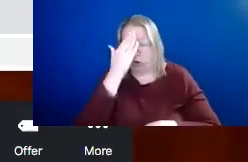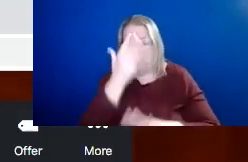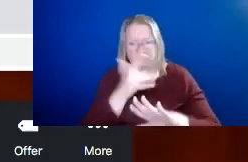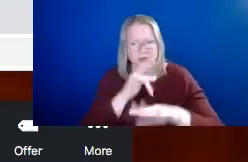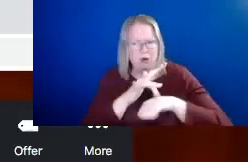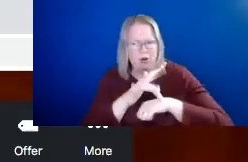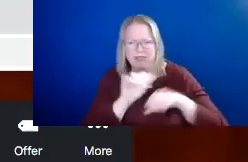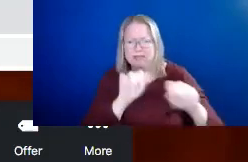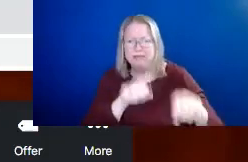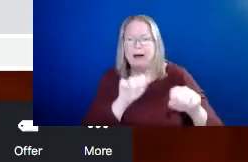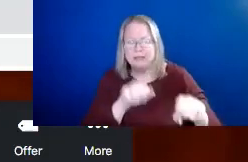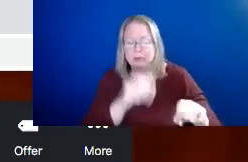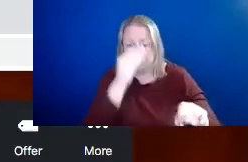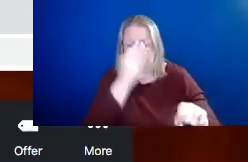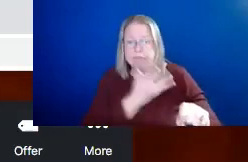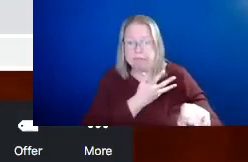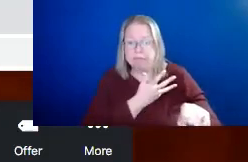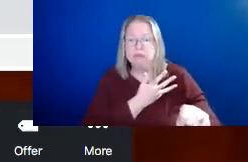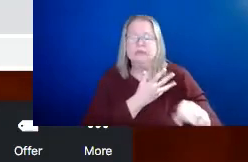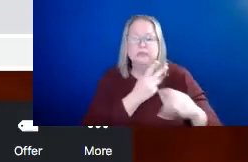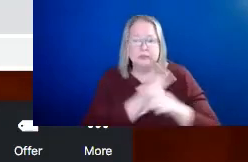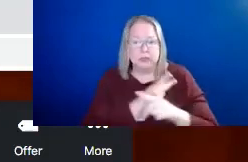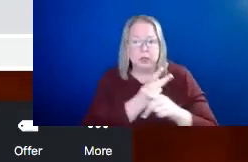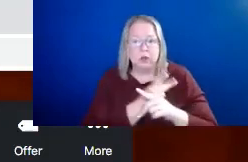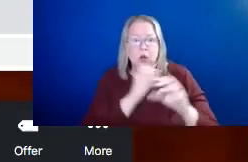we can figure out how to ameliorate 12:49:11 your crisis.